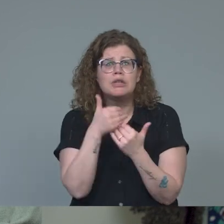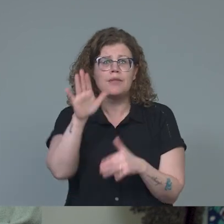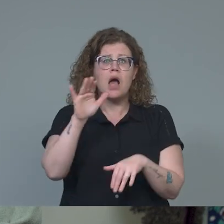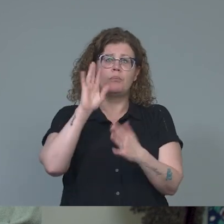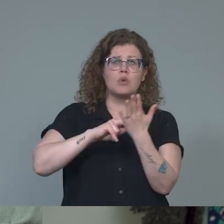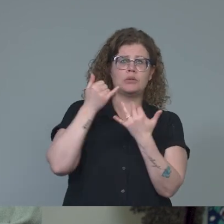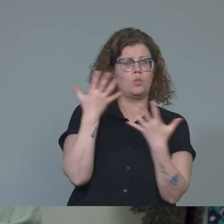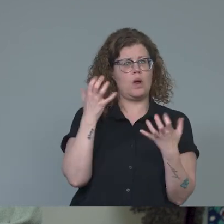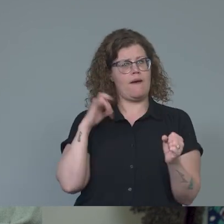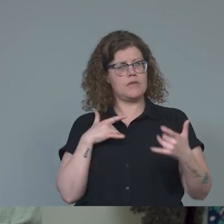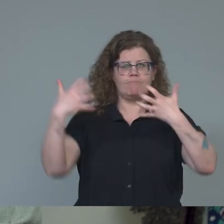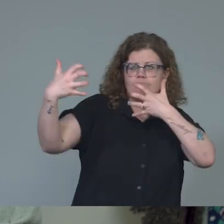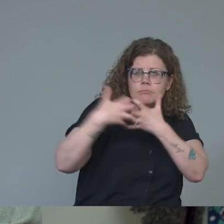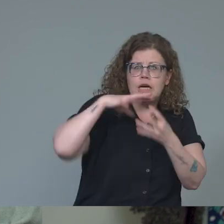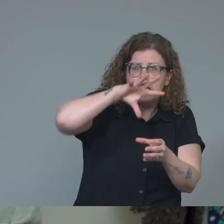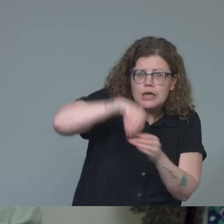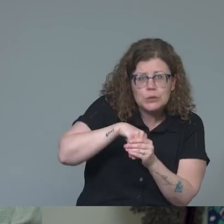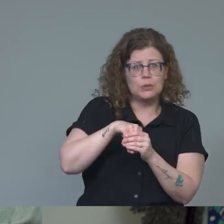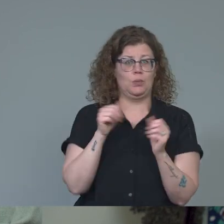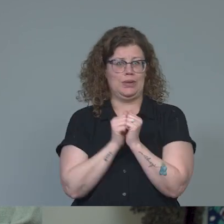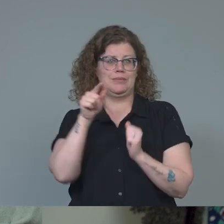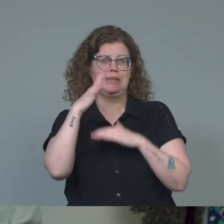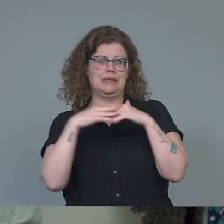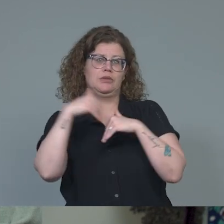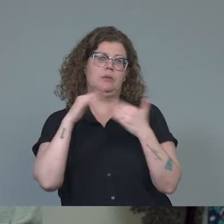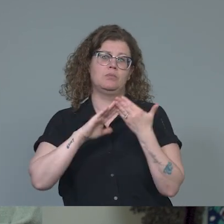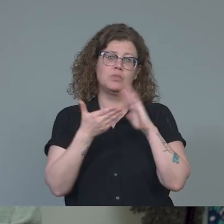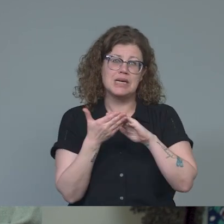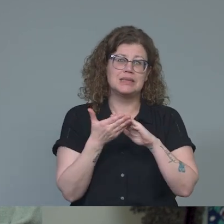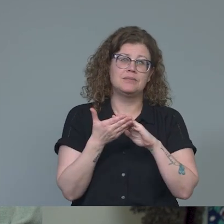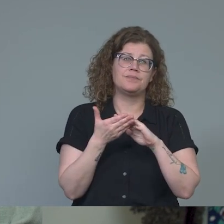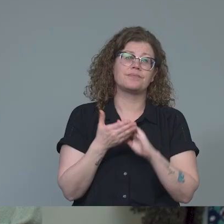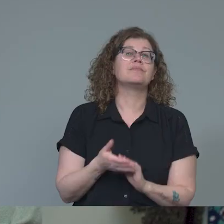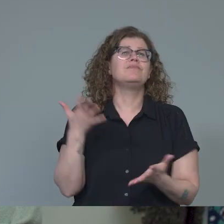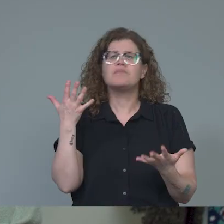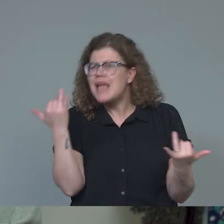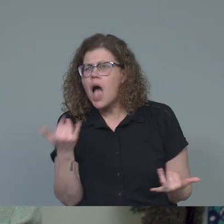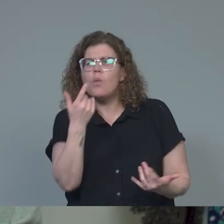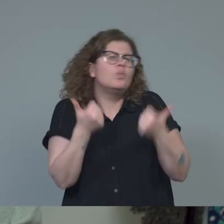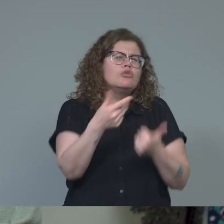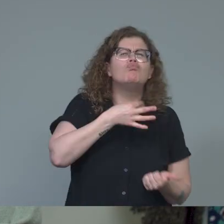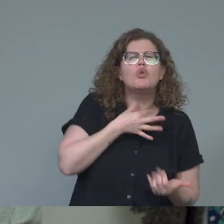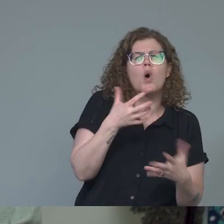we call them all Elders but really there are differences. And offer tobacco, that's